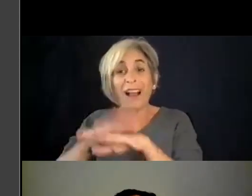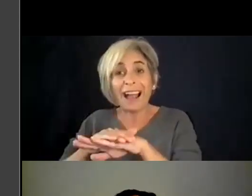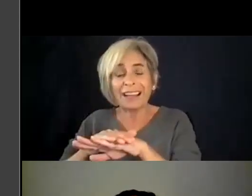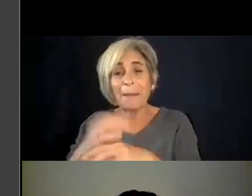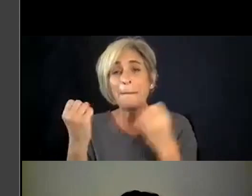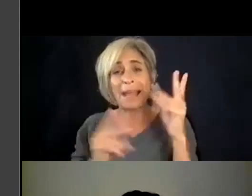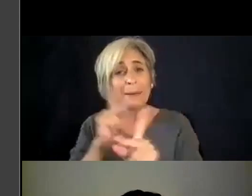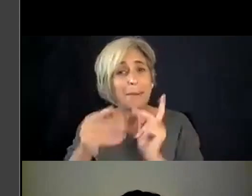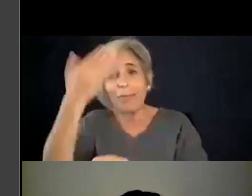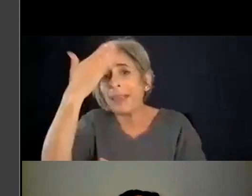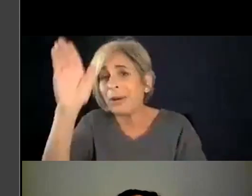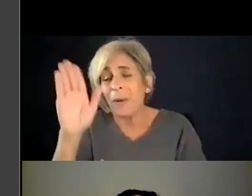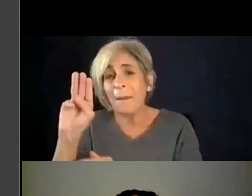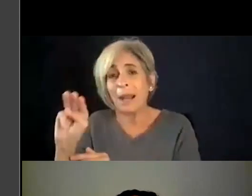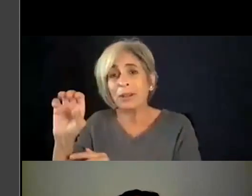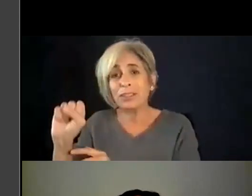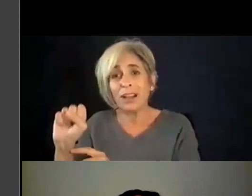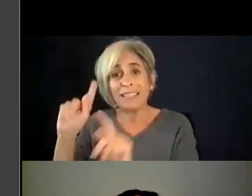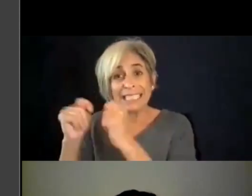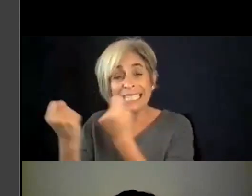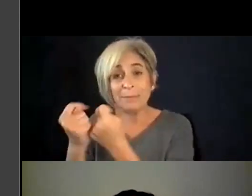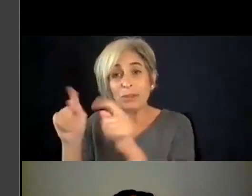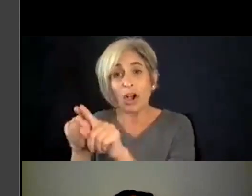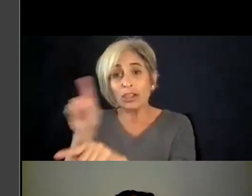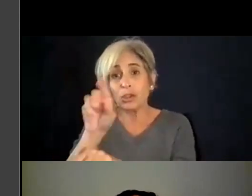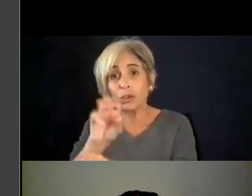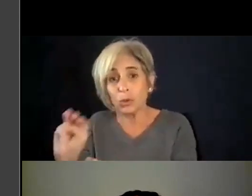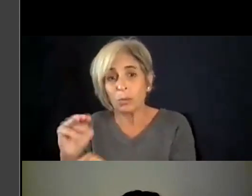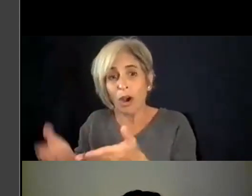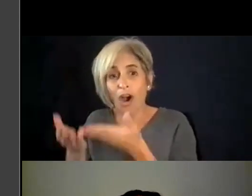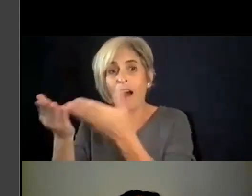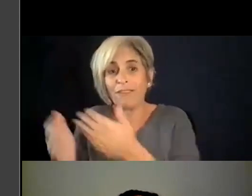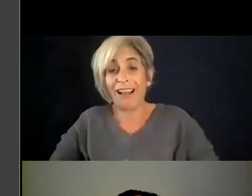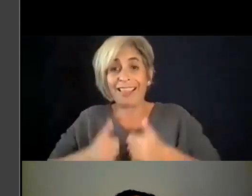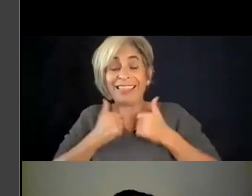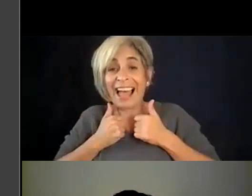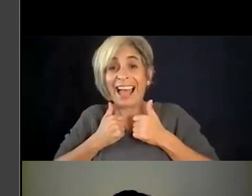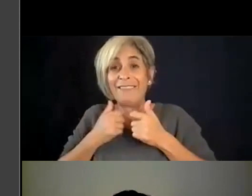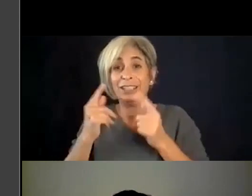Microsoft Teams and Zoom both offer live transcription so that there's a